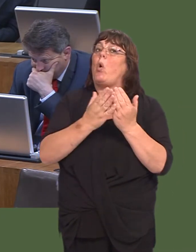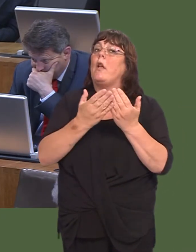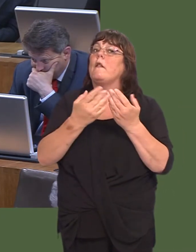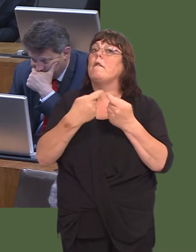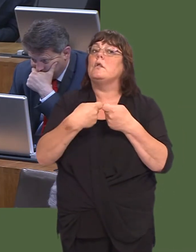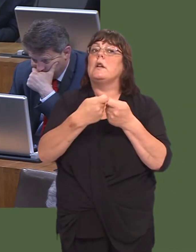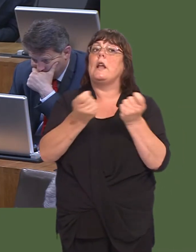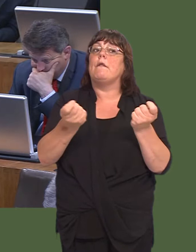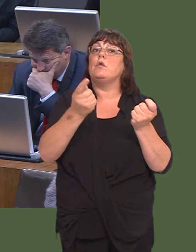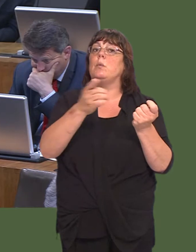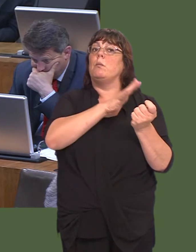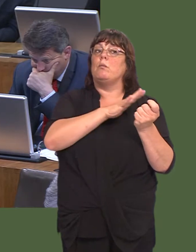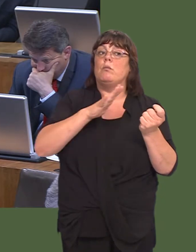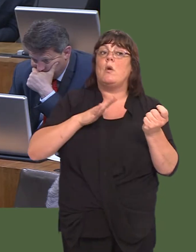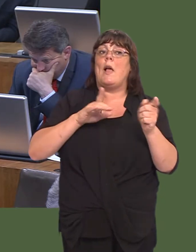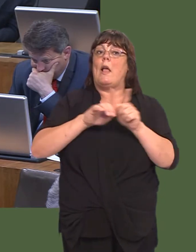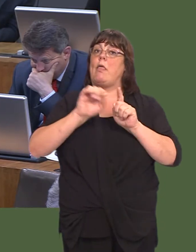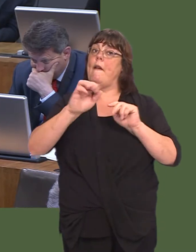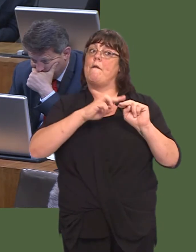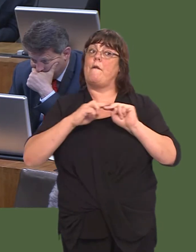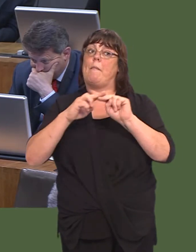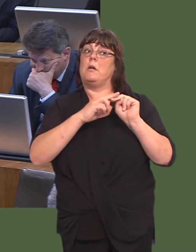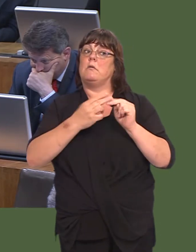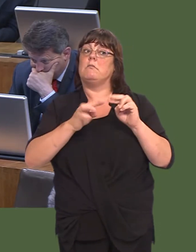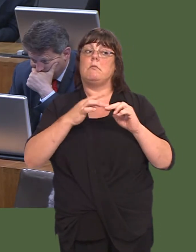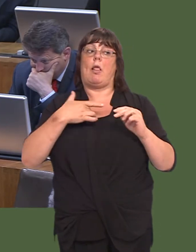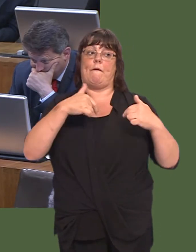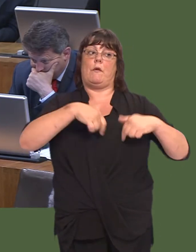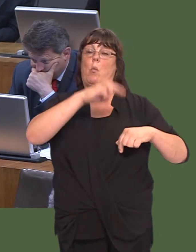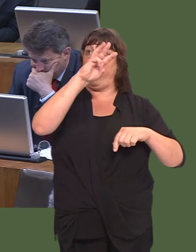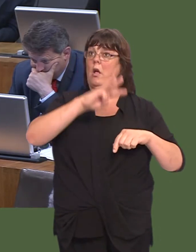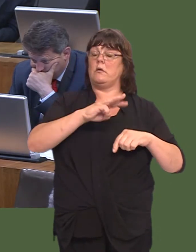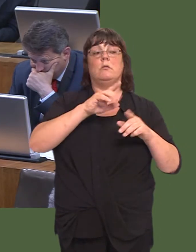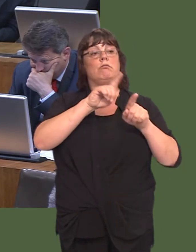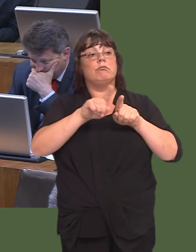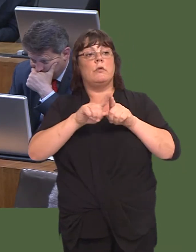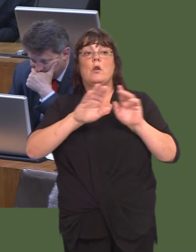personnel and their families while living in Wales. It gives information on the support and services available in one place.